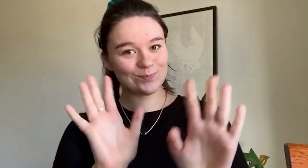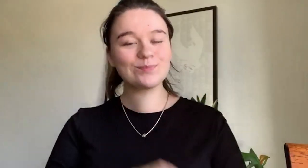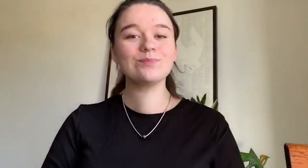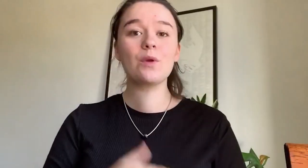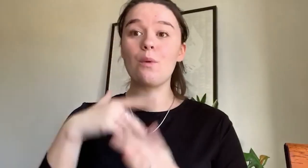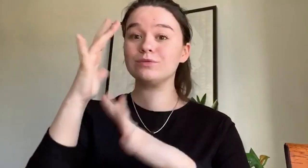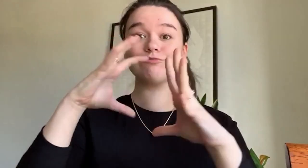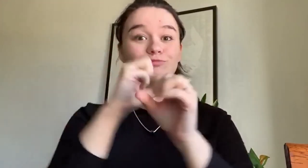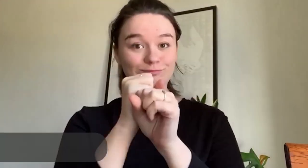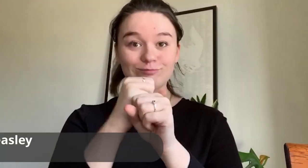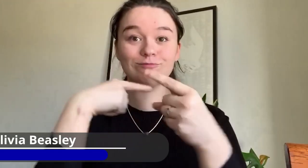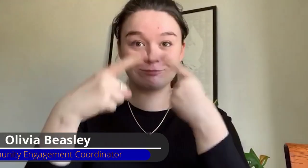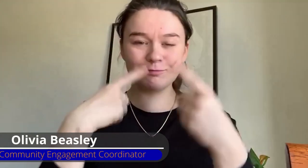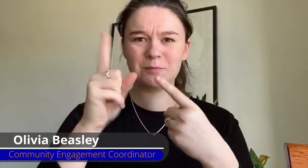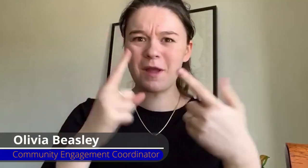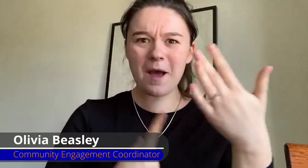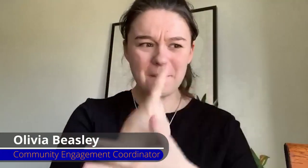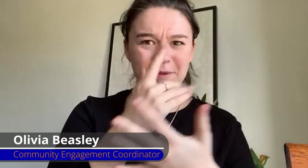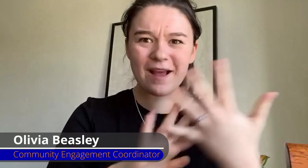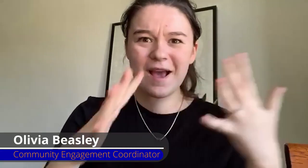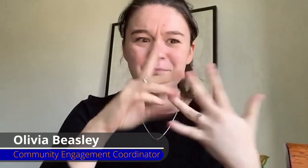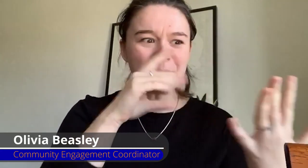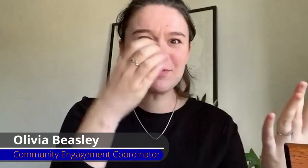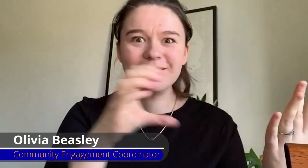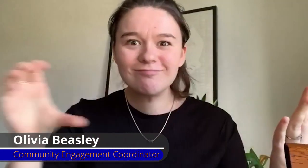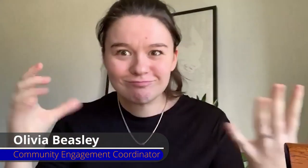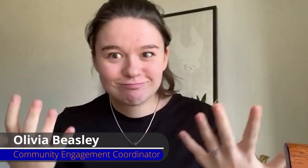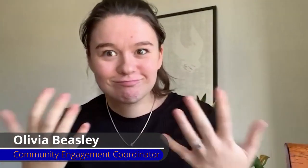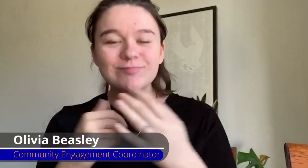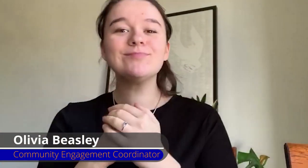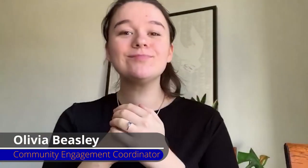Hello! Have you been wondering how we produce the videos for the summary news updates in Auslan?